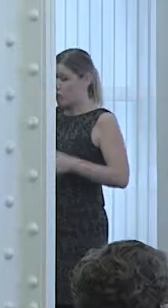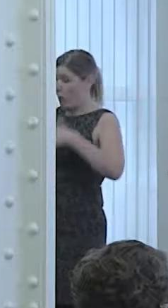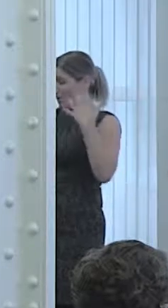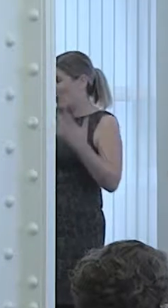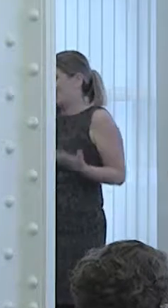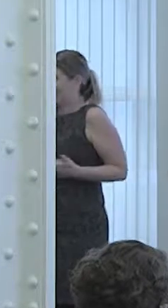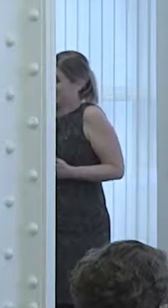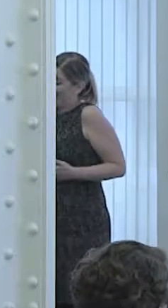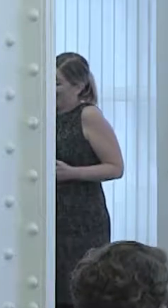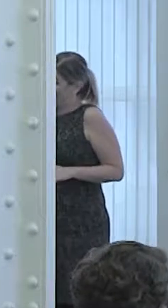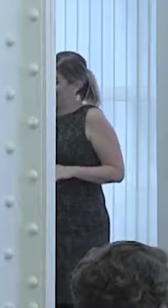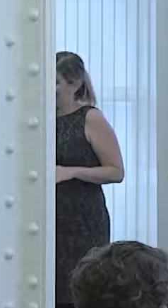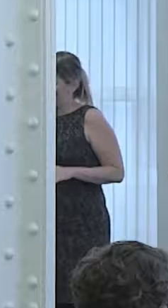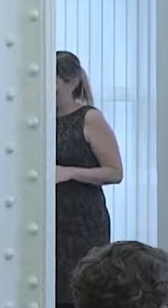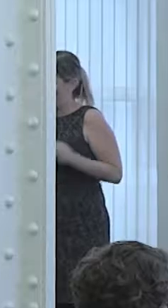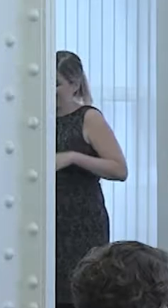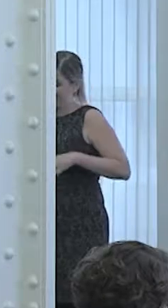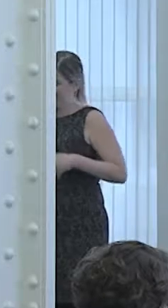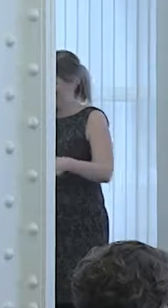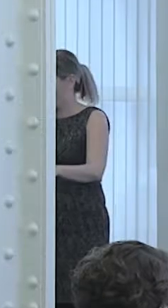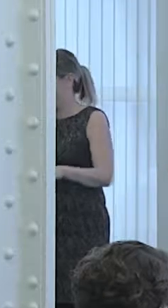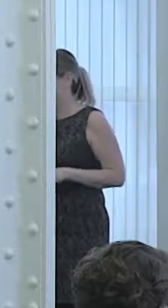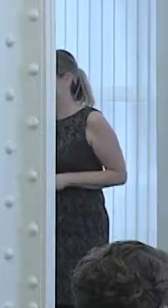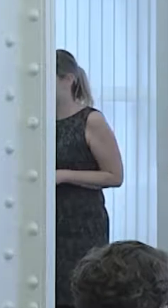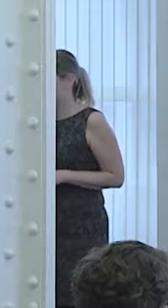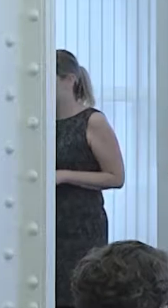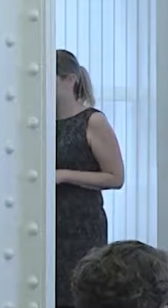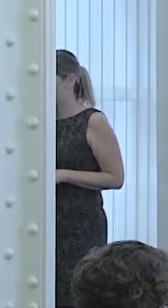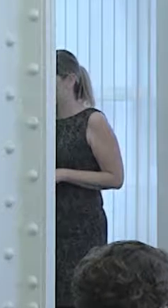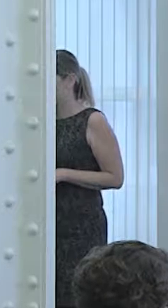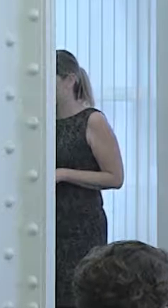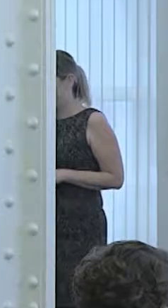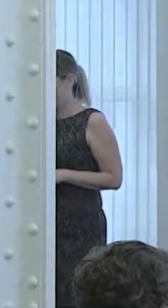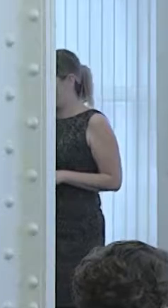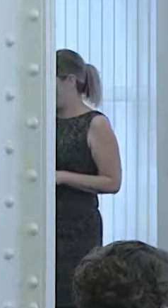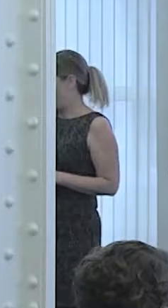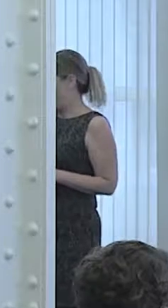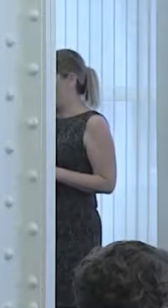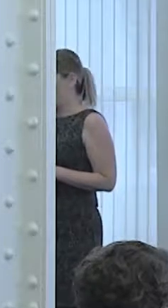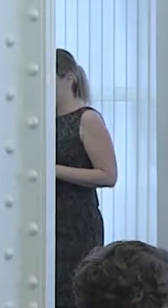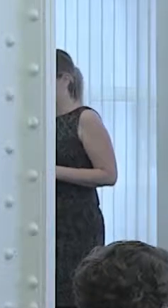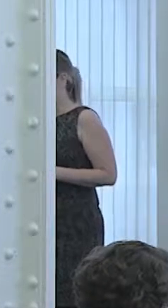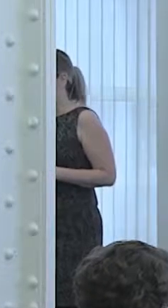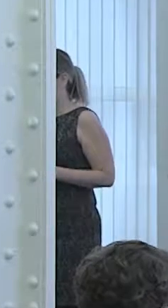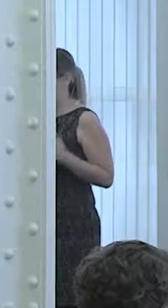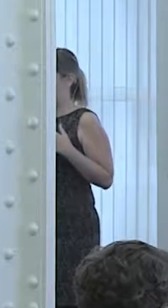You should just stay home then, crying about that shit. And that is one of the reasons why I have so many issues